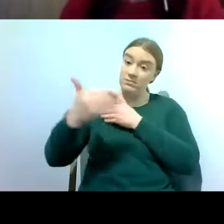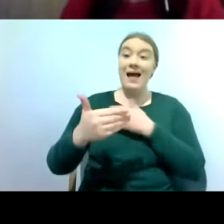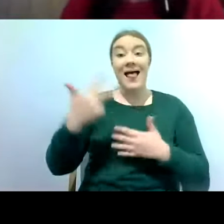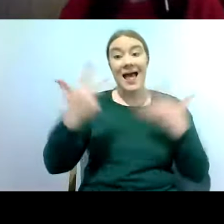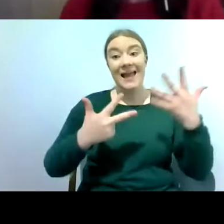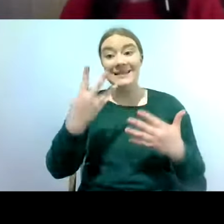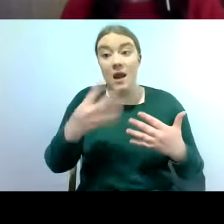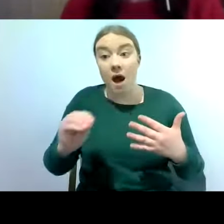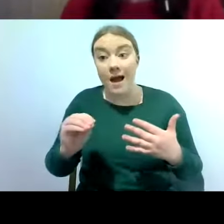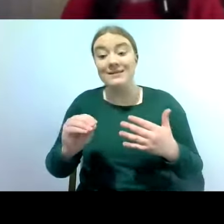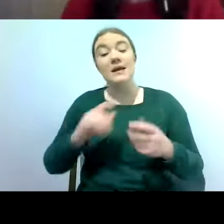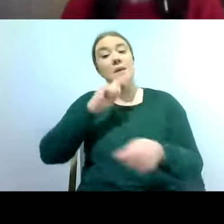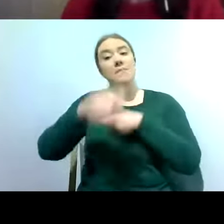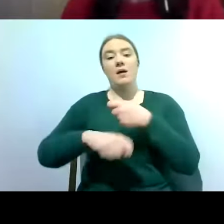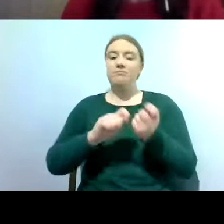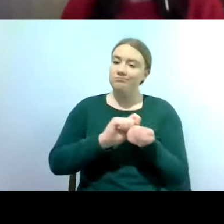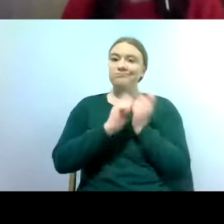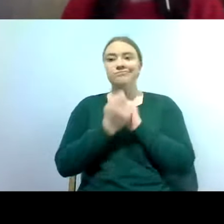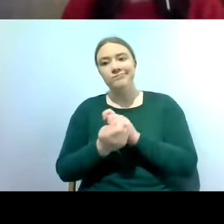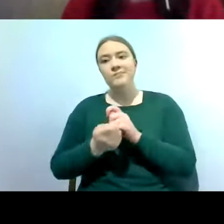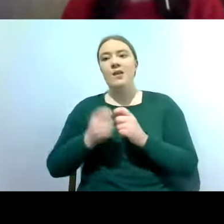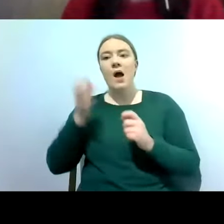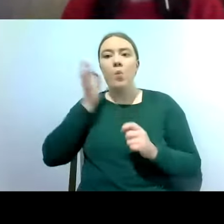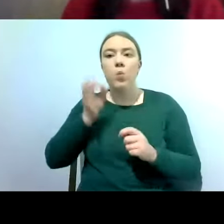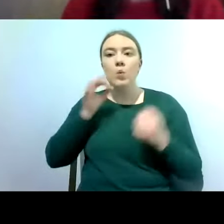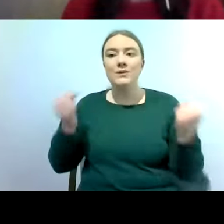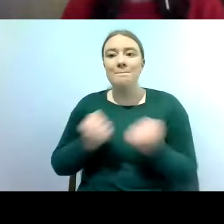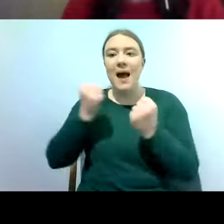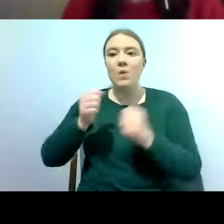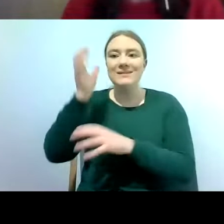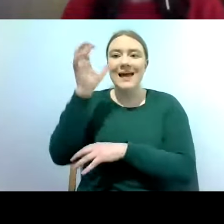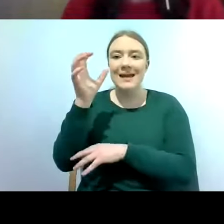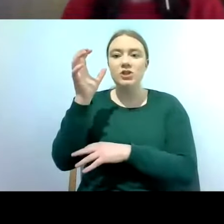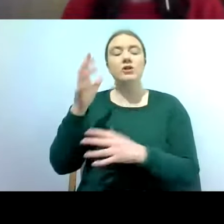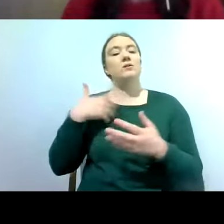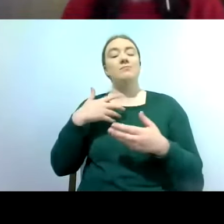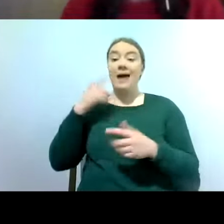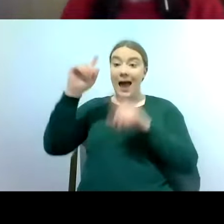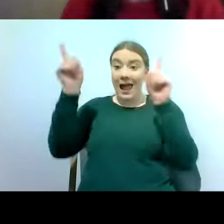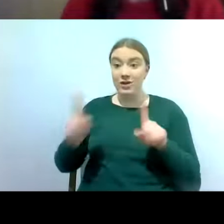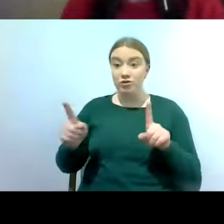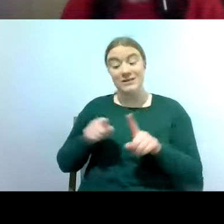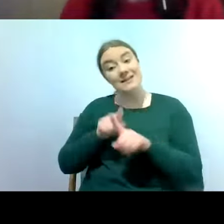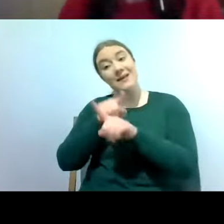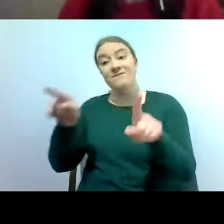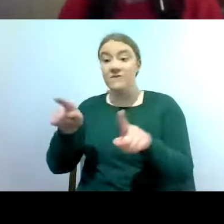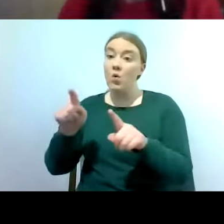a hydropower station providing electricity for street lights and houses throughout worcester and